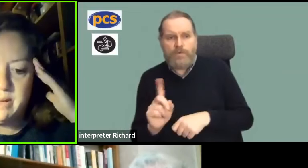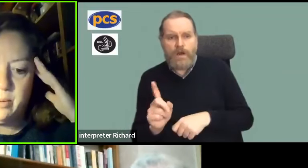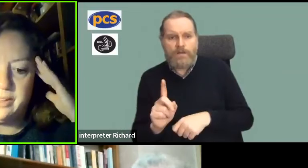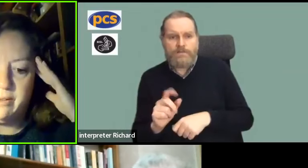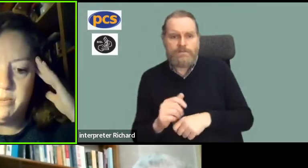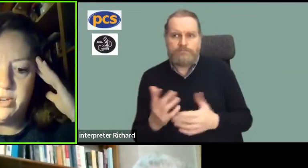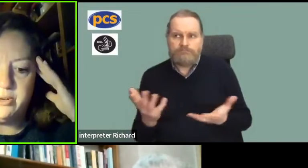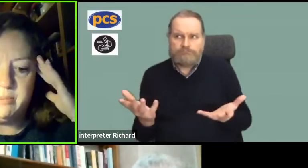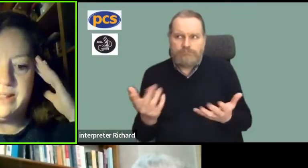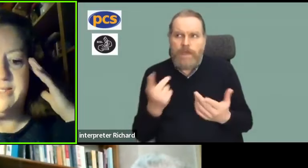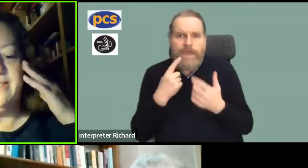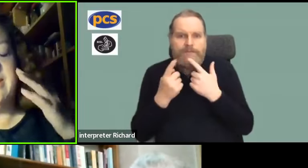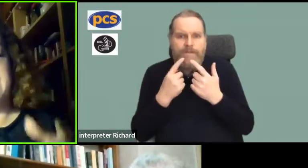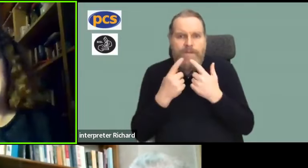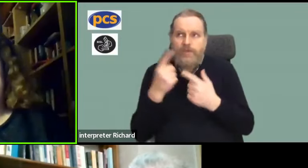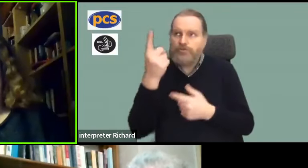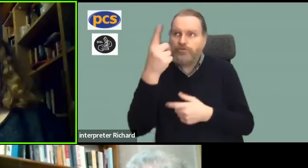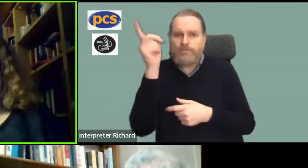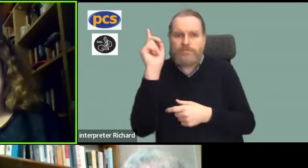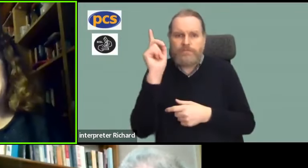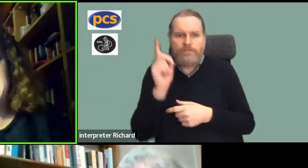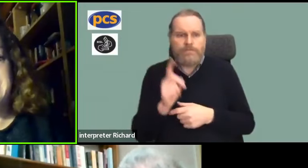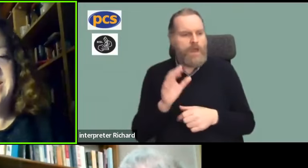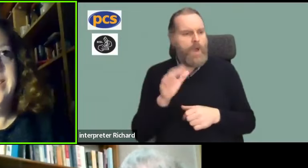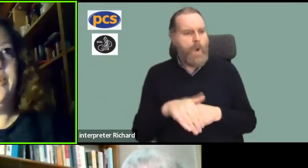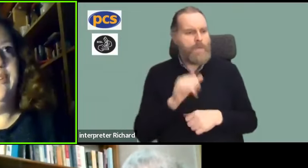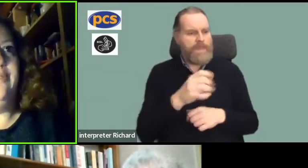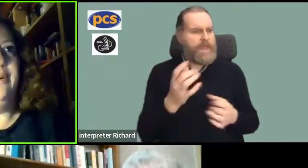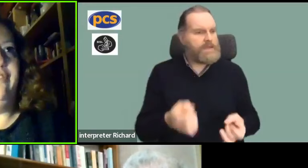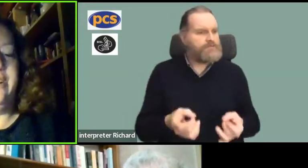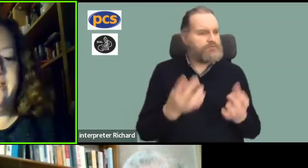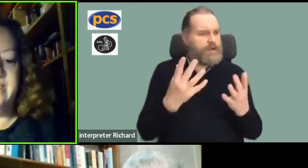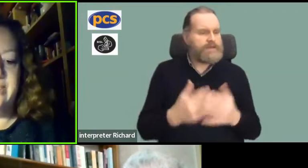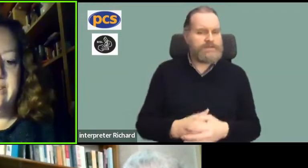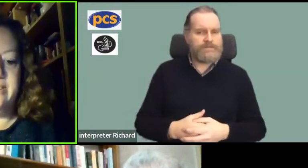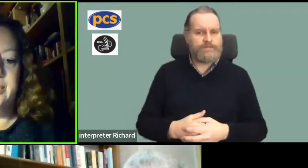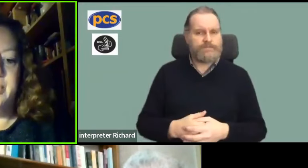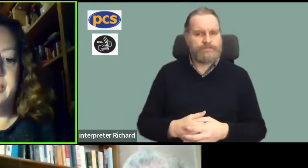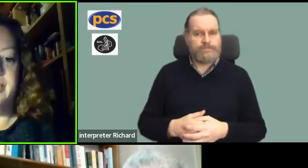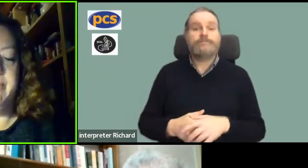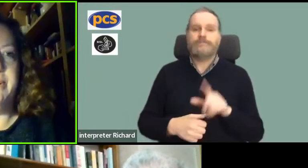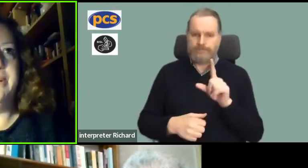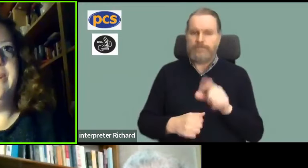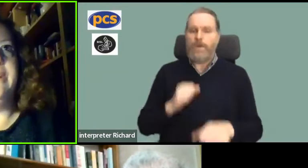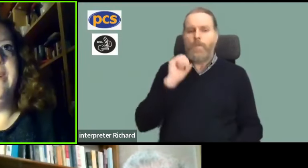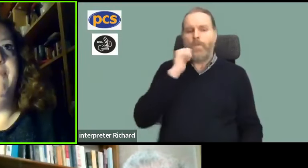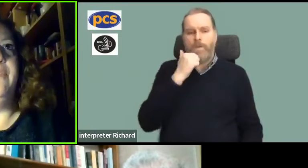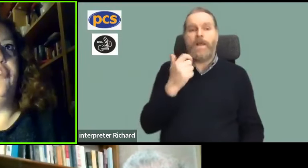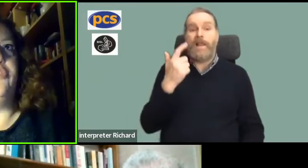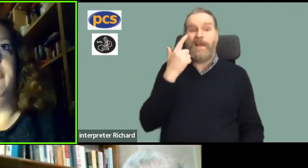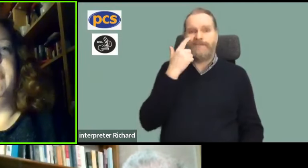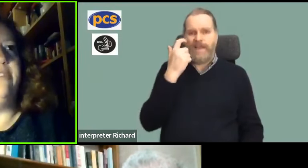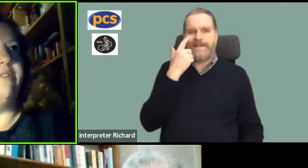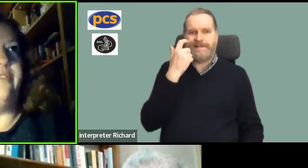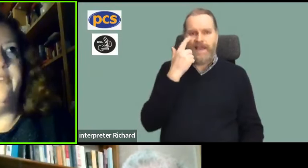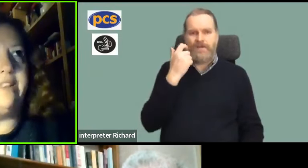either donna or mark has the has the information about what the Government are doing t the Government are doing about the Government are doing about the gds age strikes something e'll